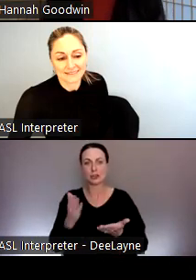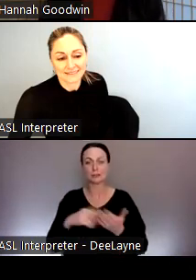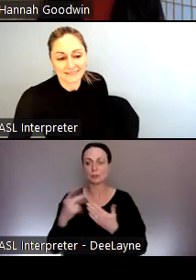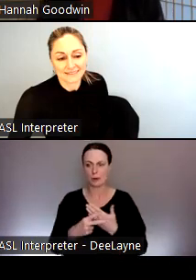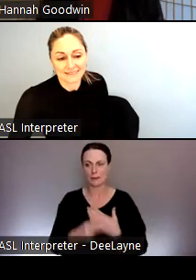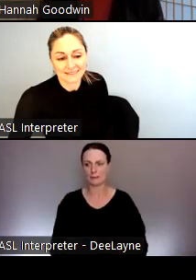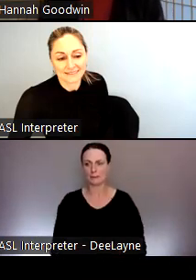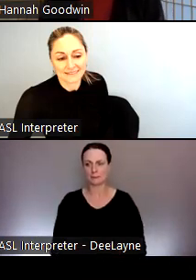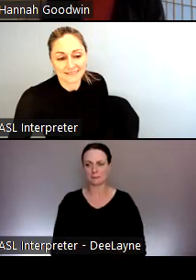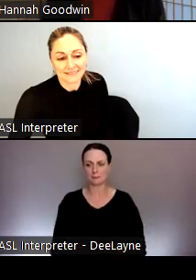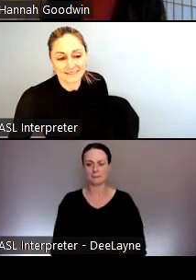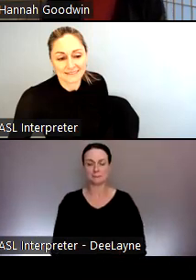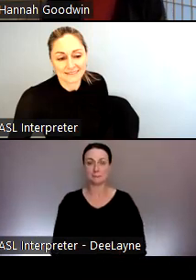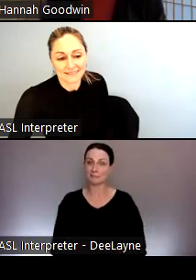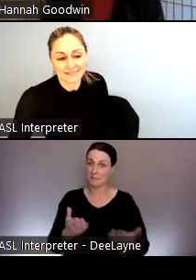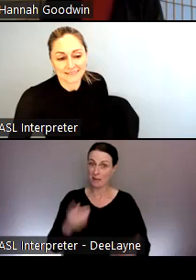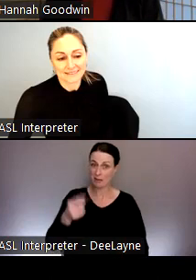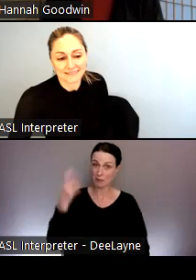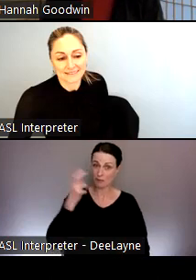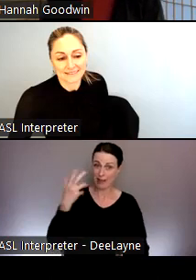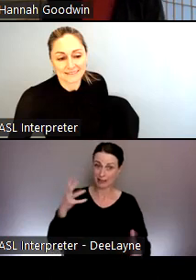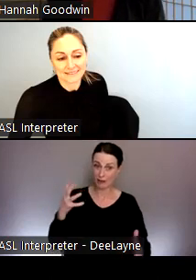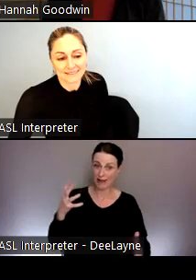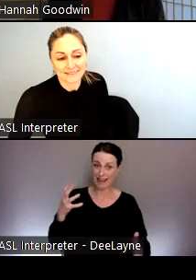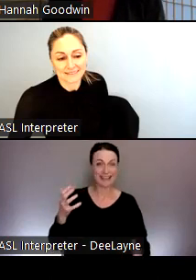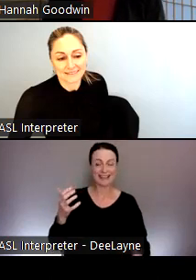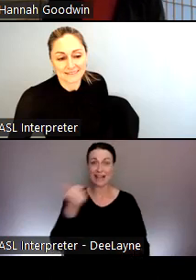You may have already realized that any one session